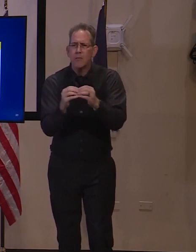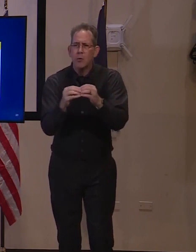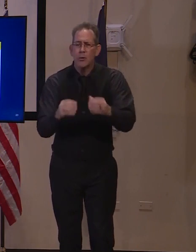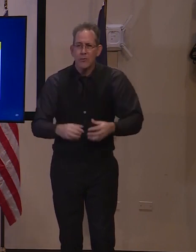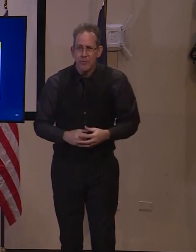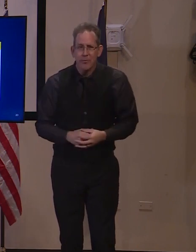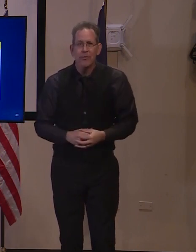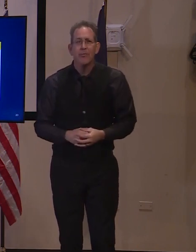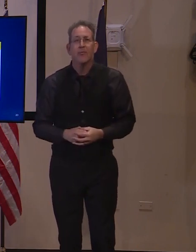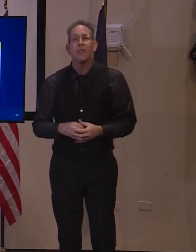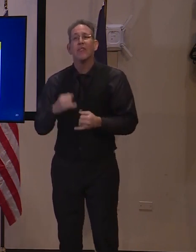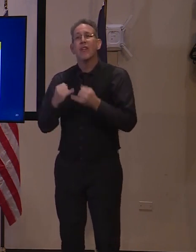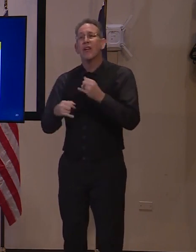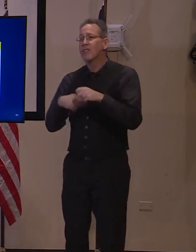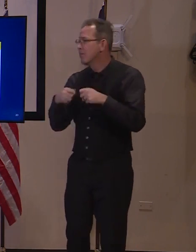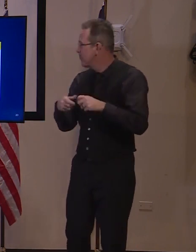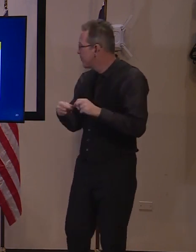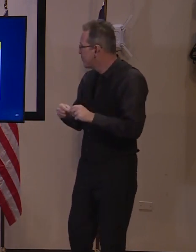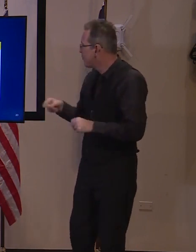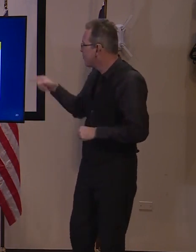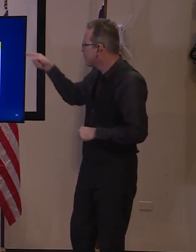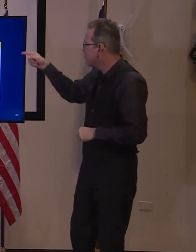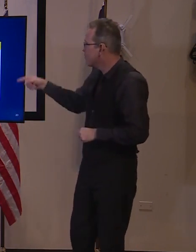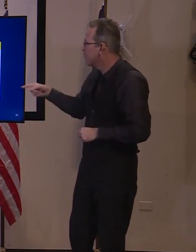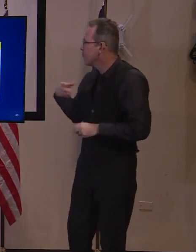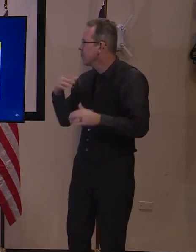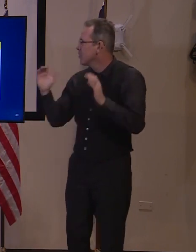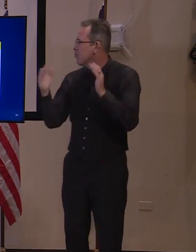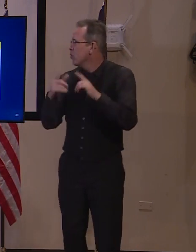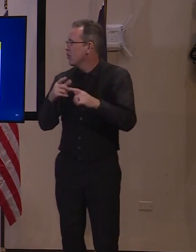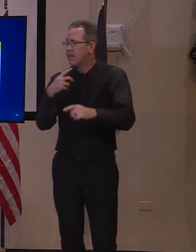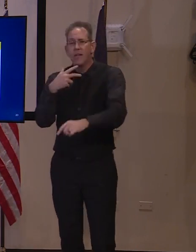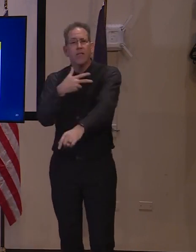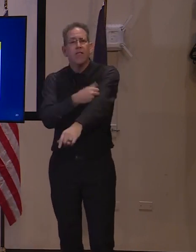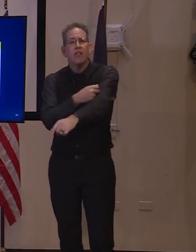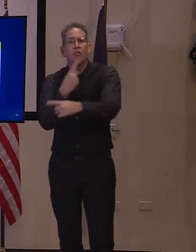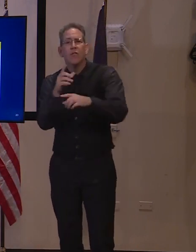Similarly, Vermont near or at the top on most of these metrics, we did cross